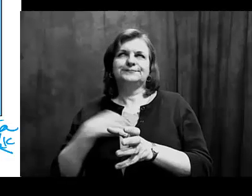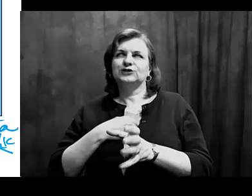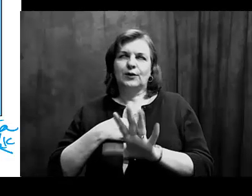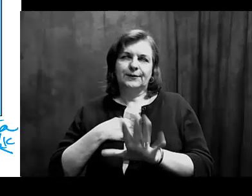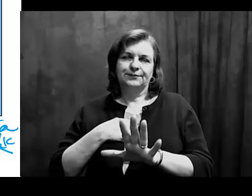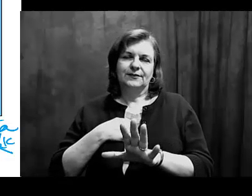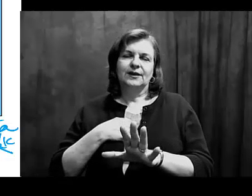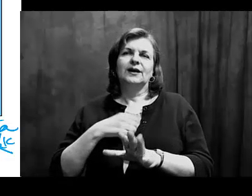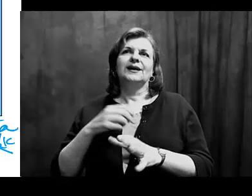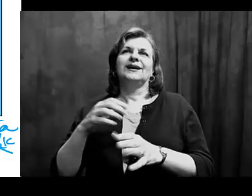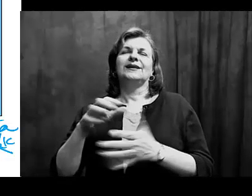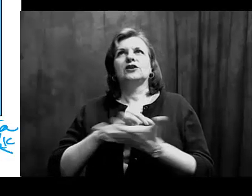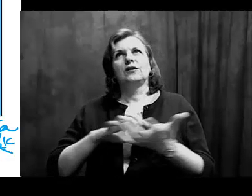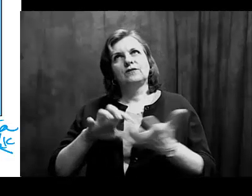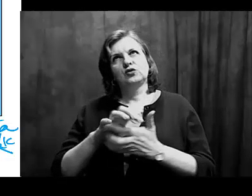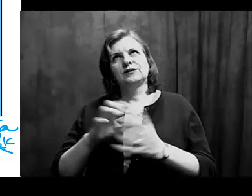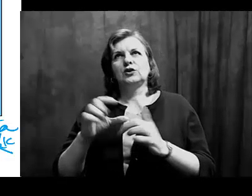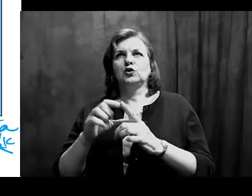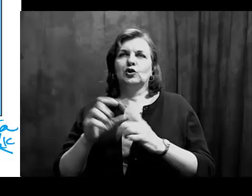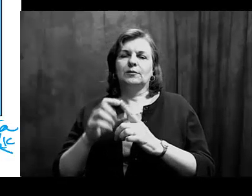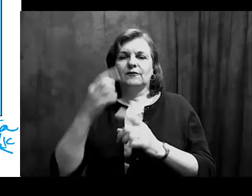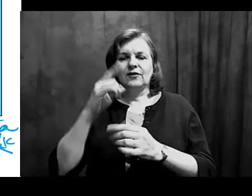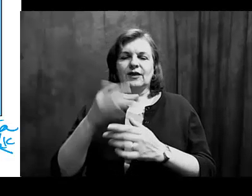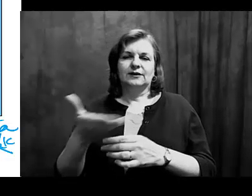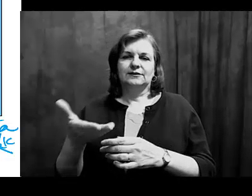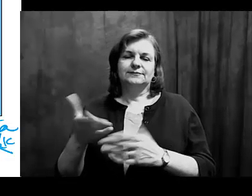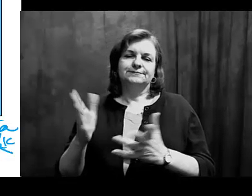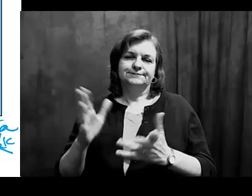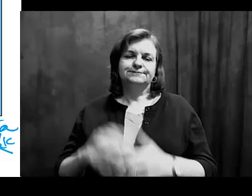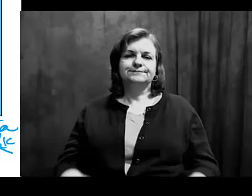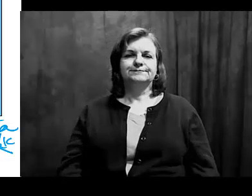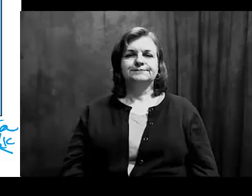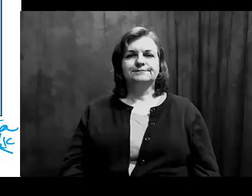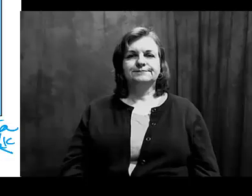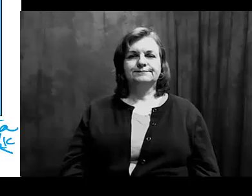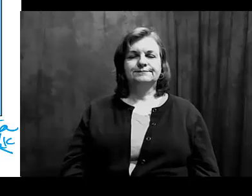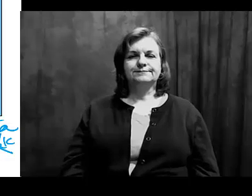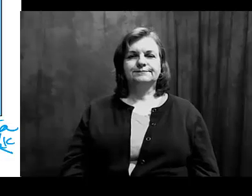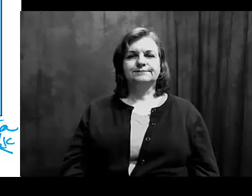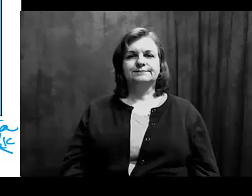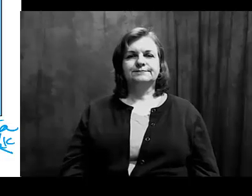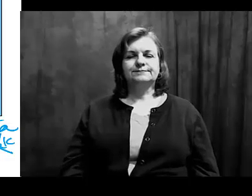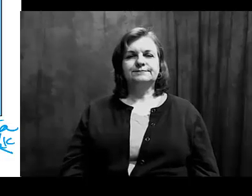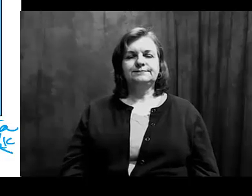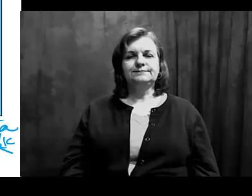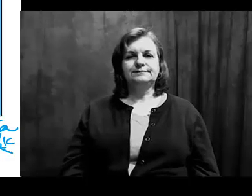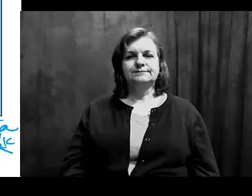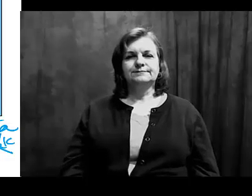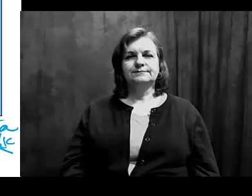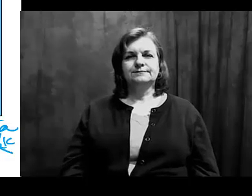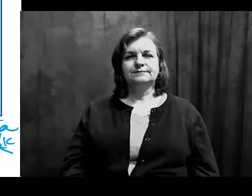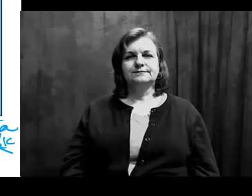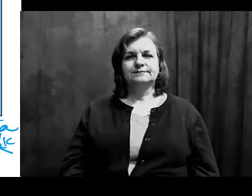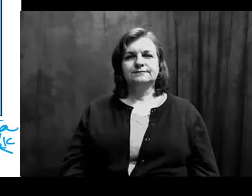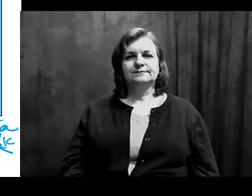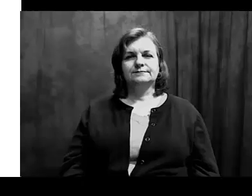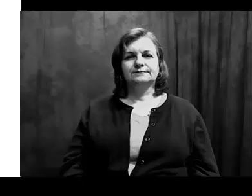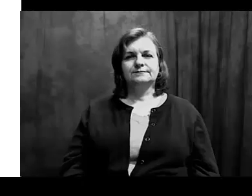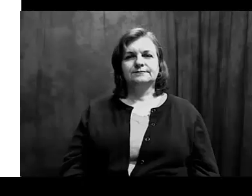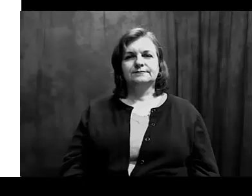so it's not like an explosion of the cell I'm sorry it's kind of a confusing term for folks so be careful with that